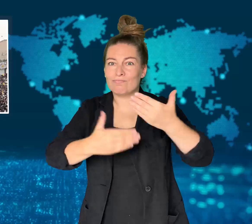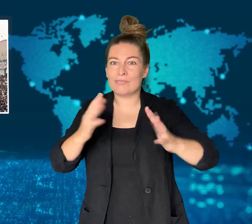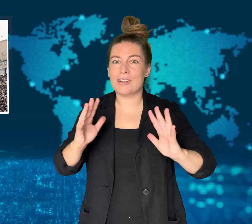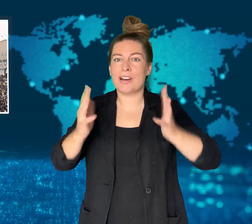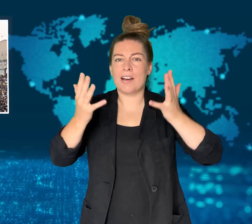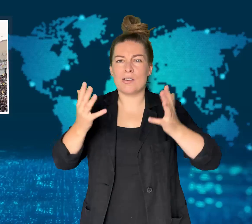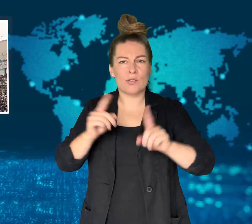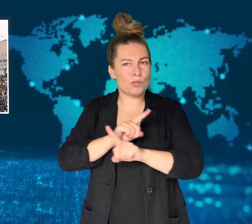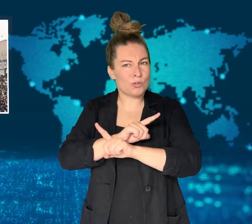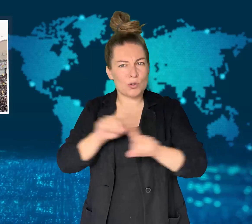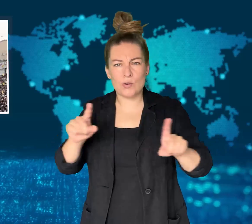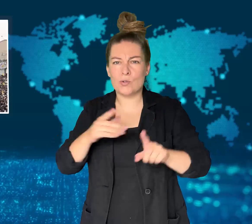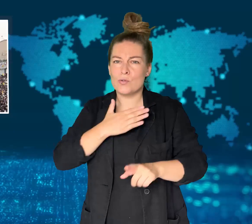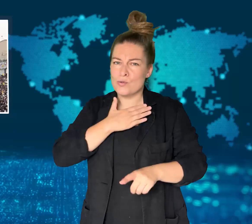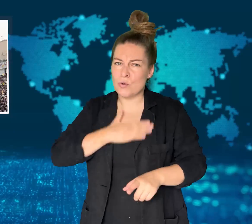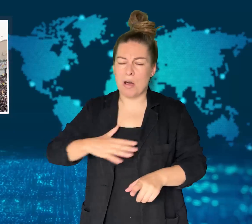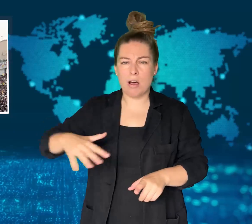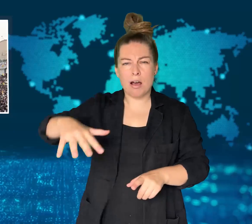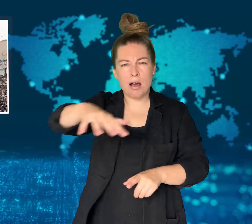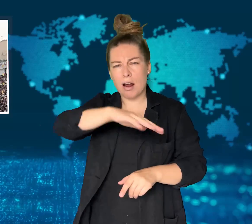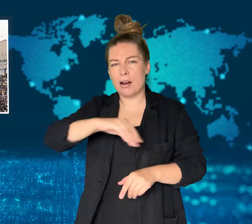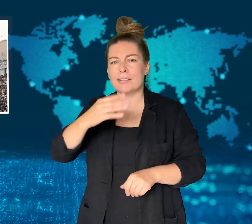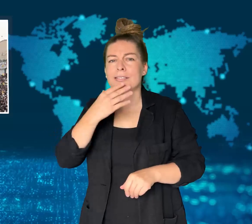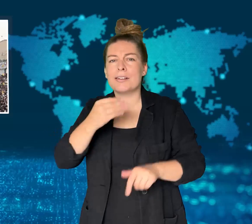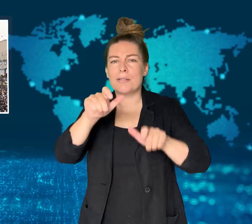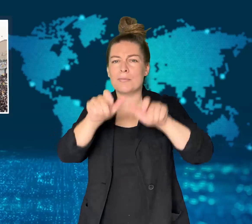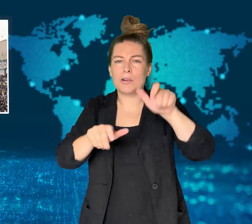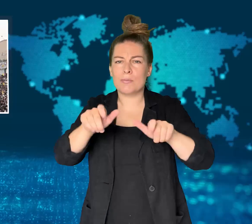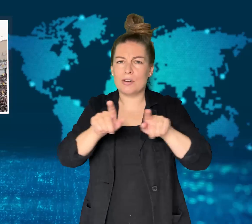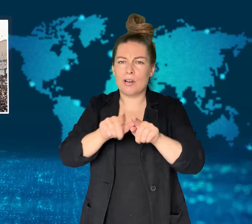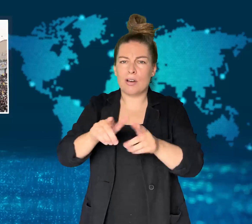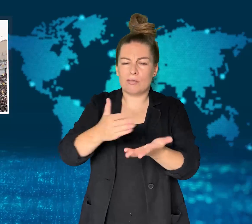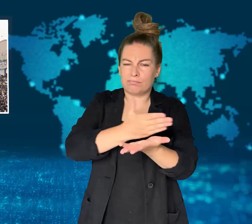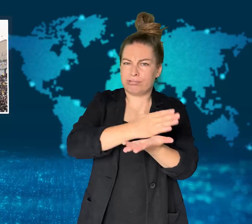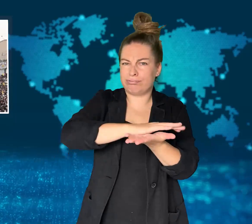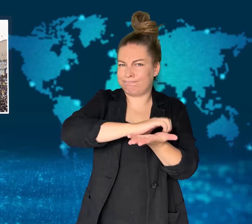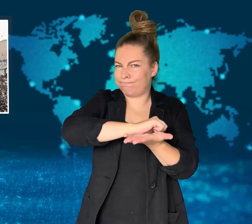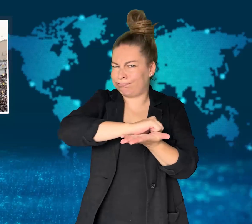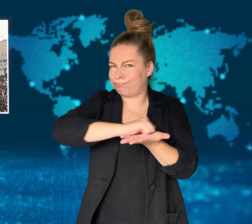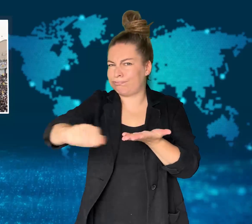the destruction of Israel will bring their Messiah's reappearance.